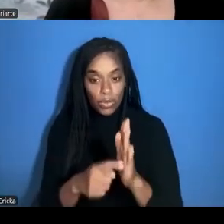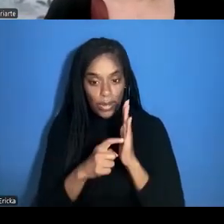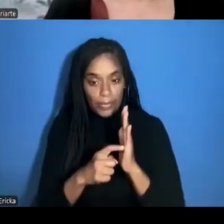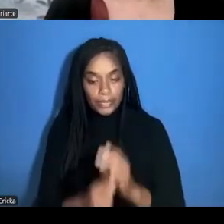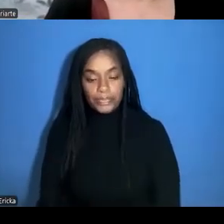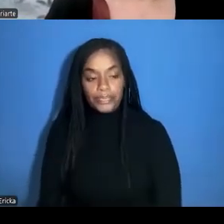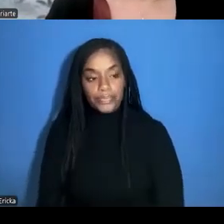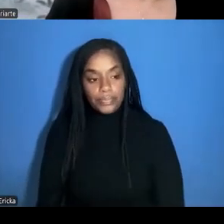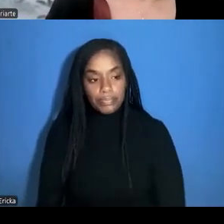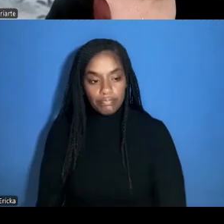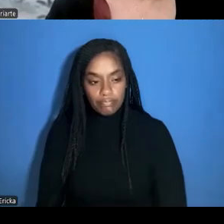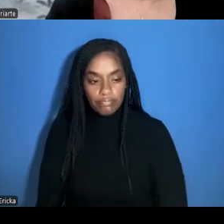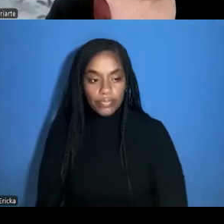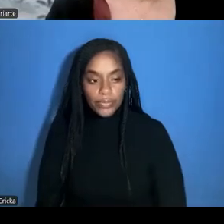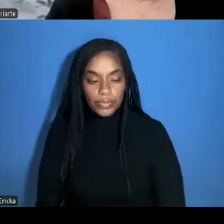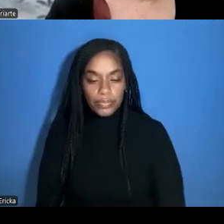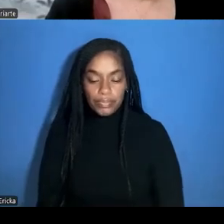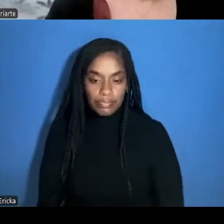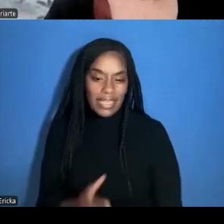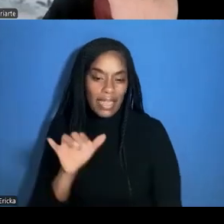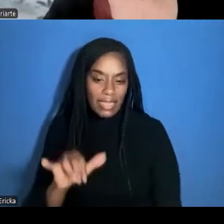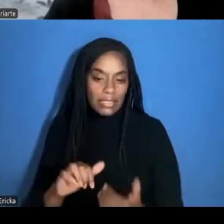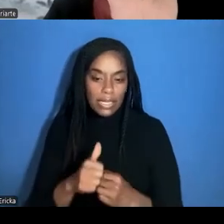And that's how you're going to be able to qualify, you,